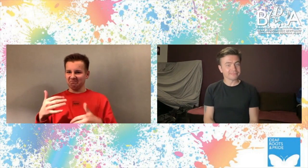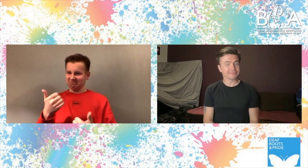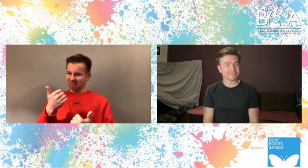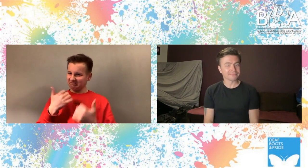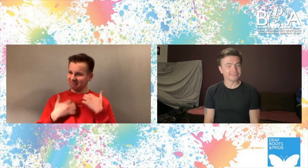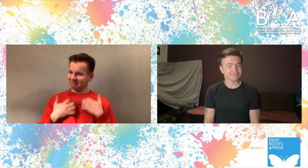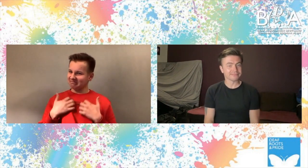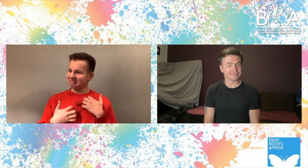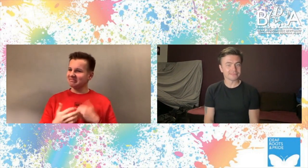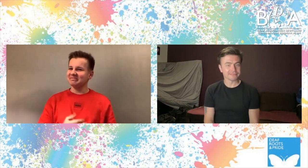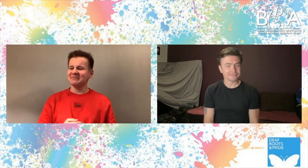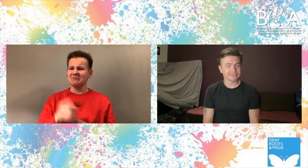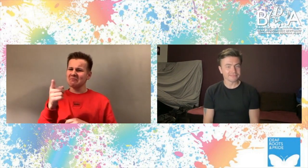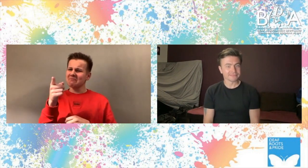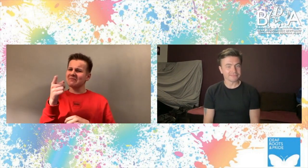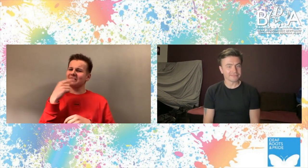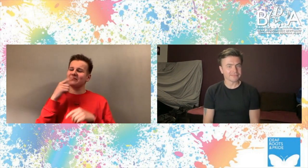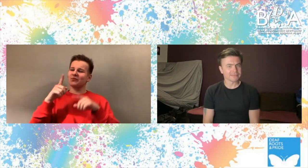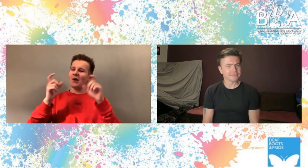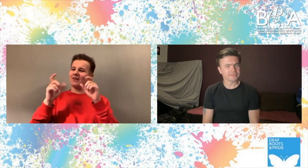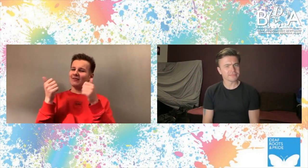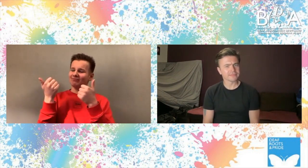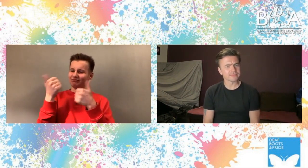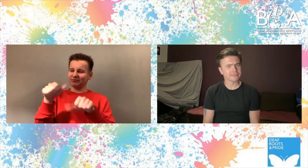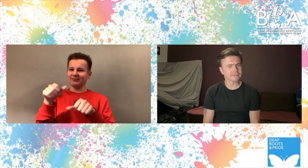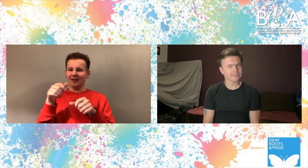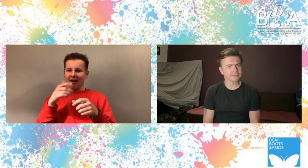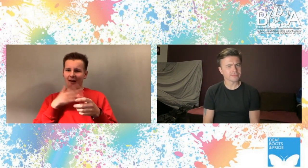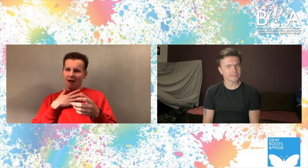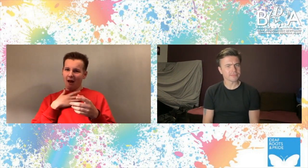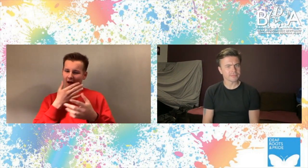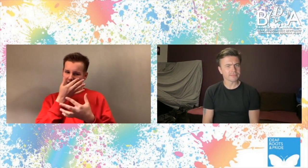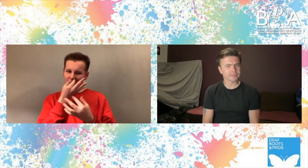That’s so interesting. So, you did your photography course, and you do